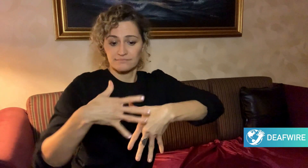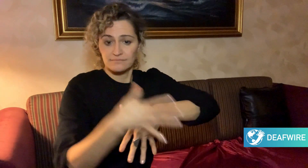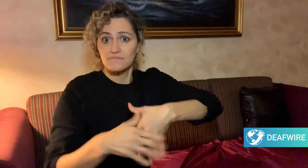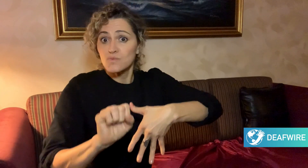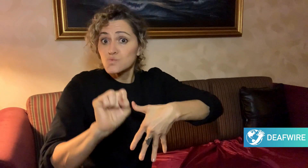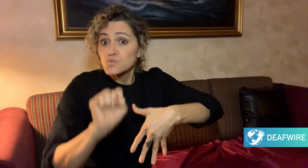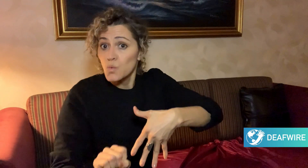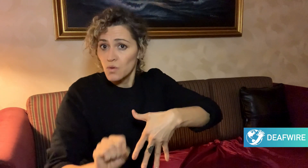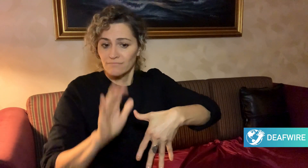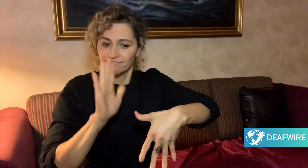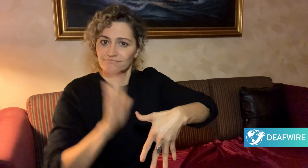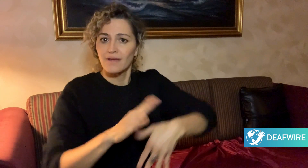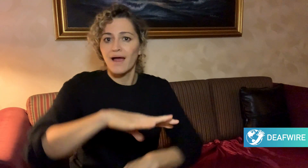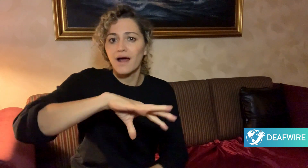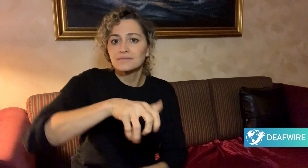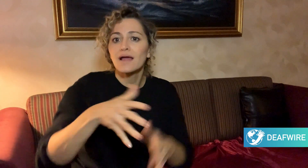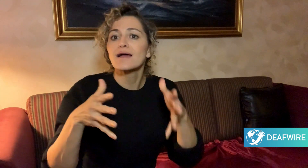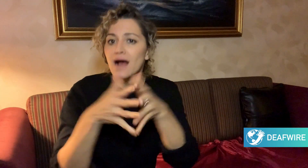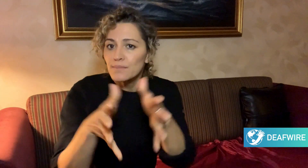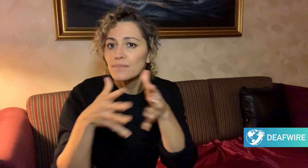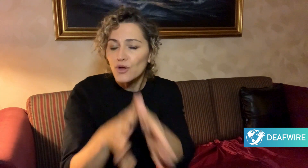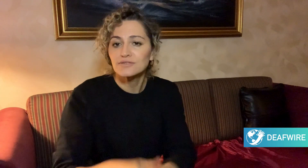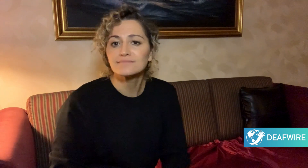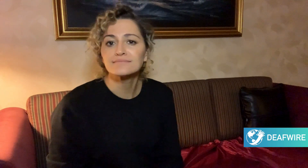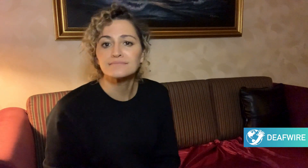from our South America Regional Reporter.